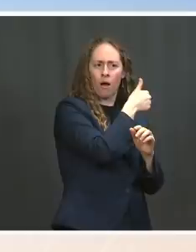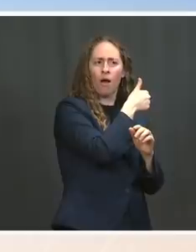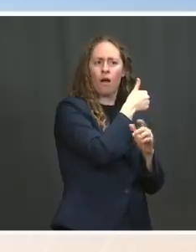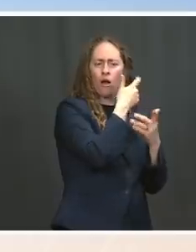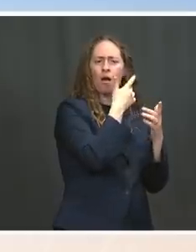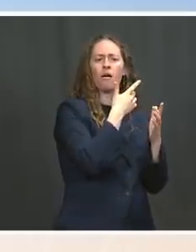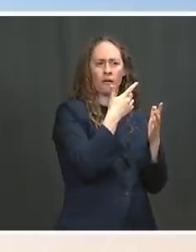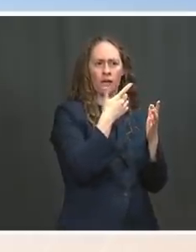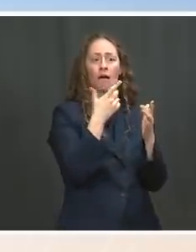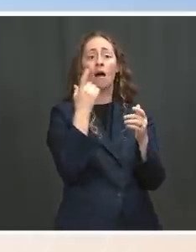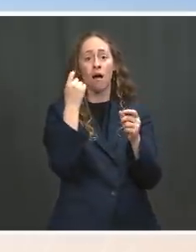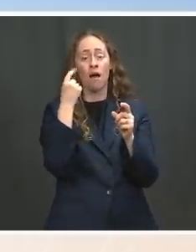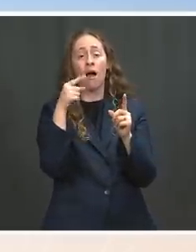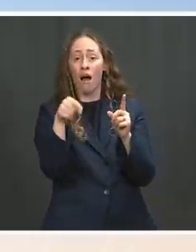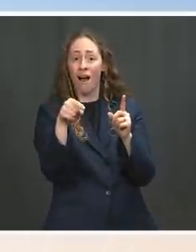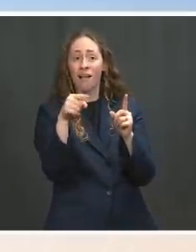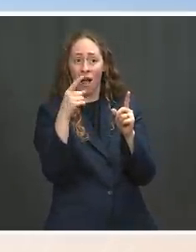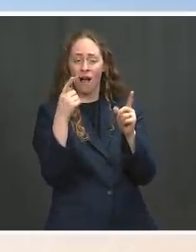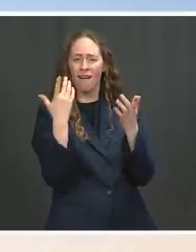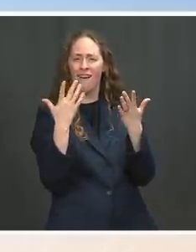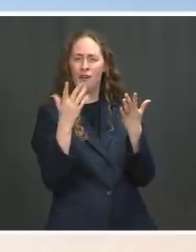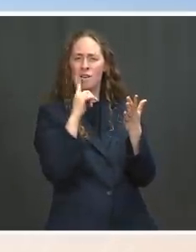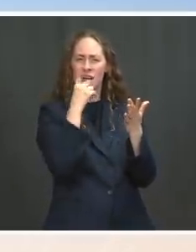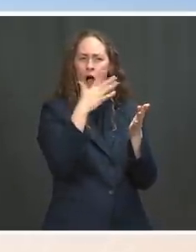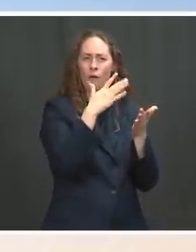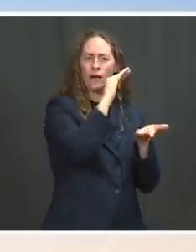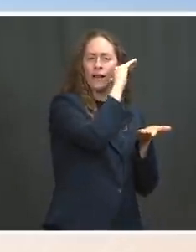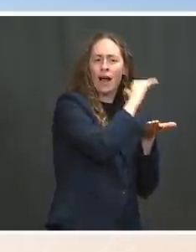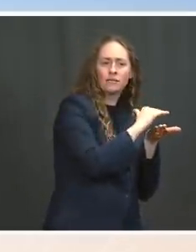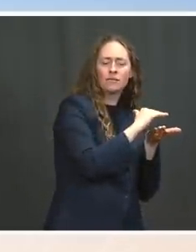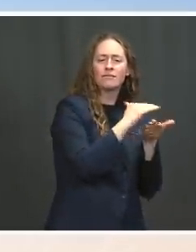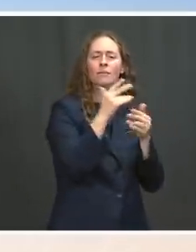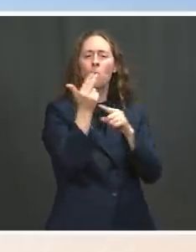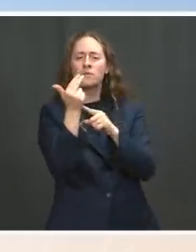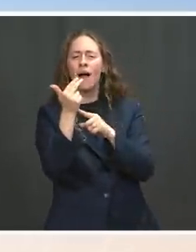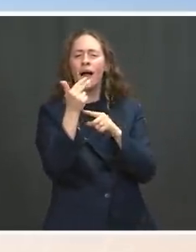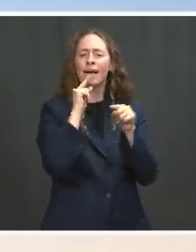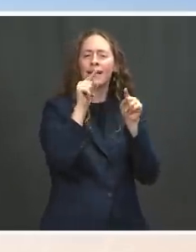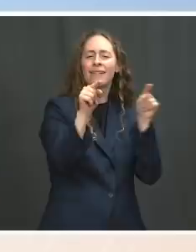So there are a range of factors here at play. Obviously, adjusting the -- addressing the semiconductor